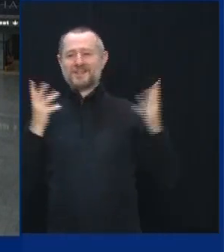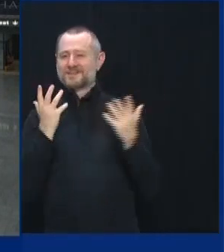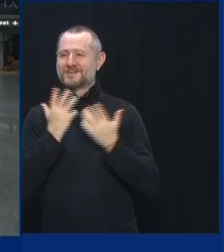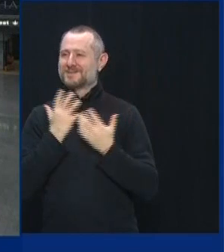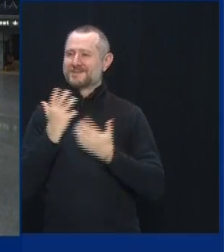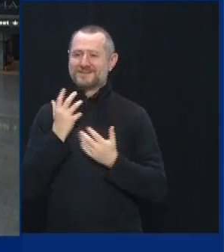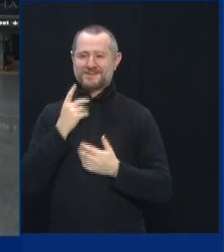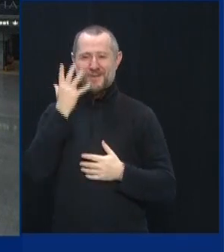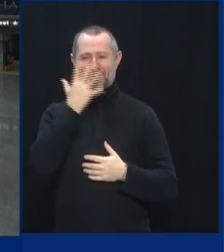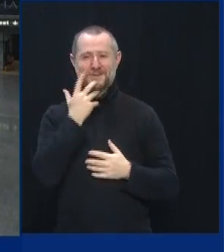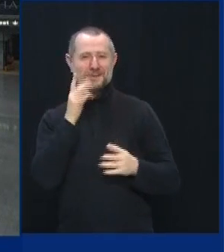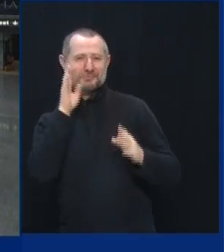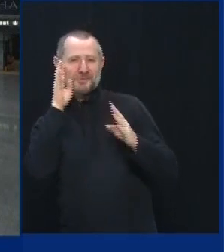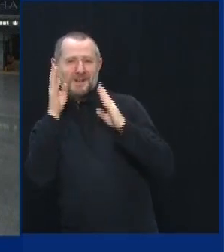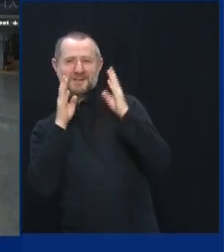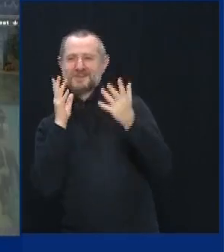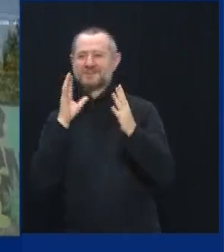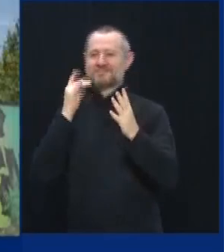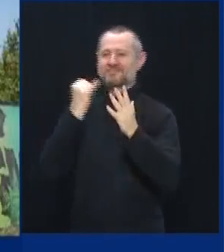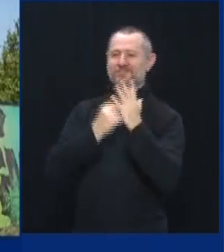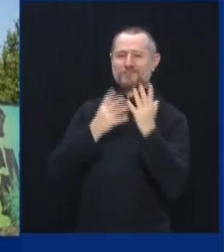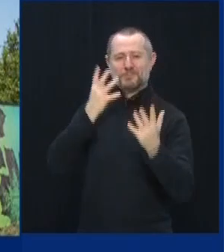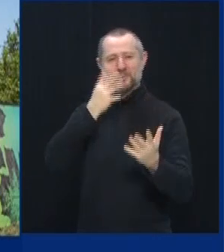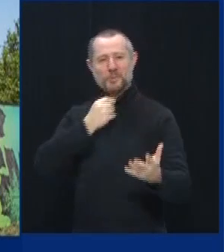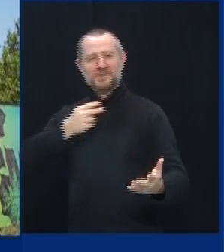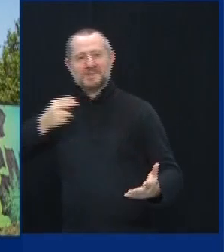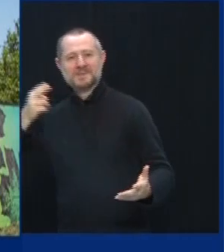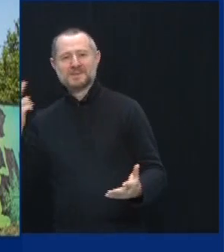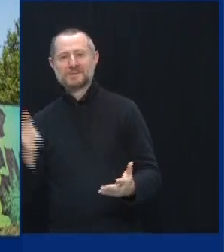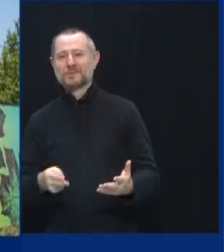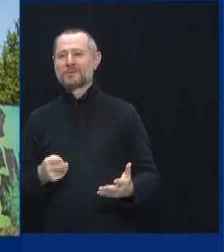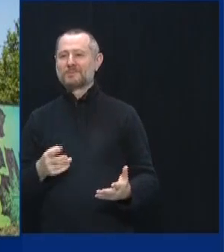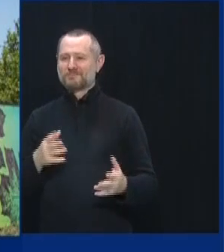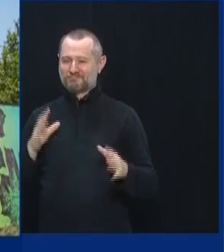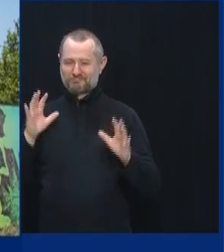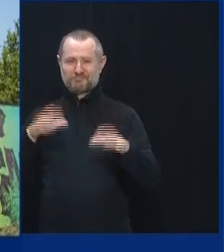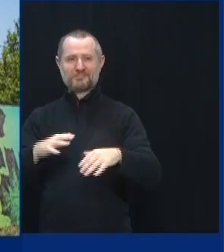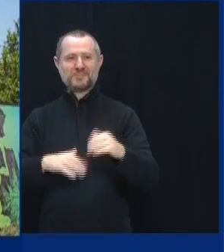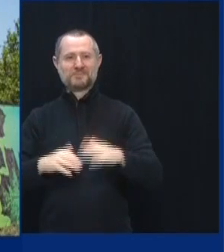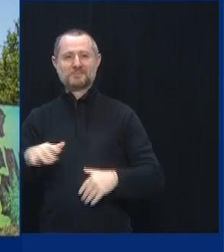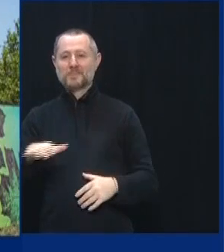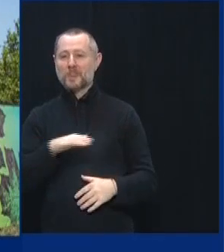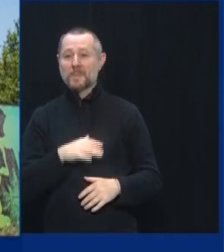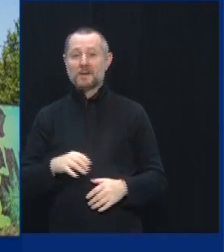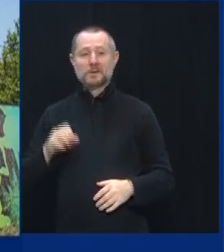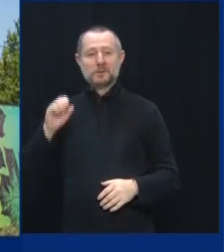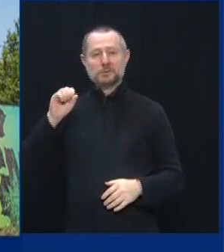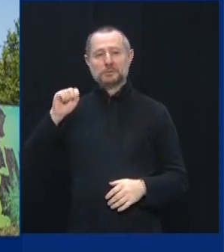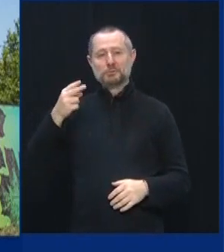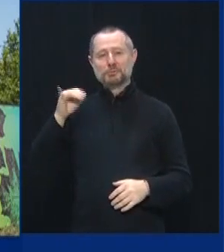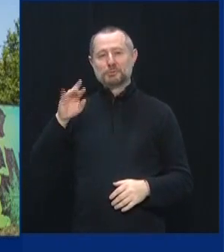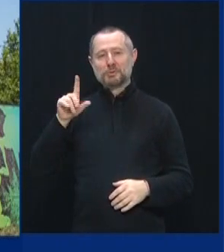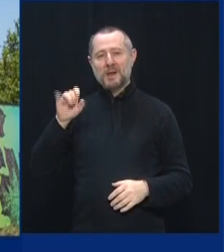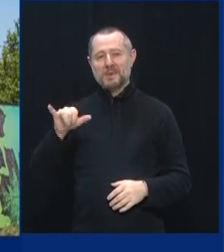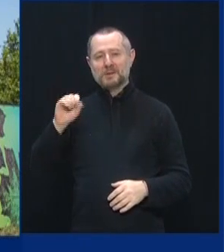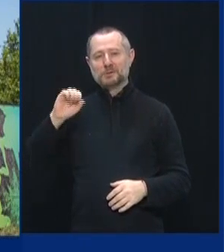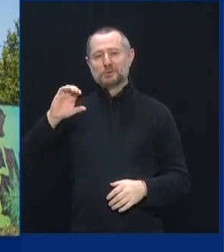GO TO THE MOYNIHAN TRAIN HALL TO WALK AROUND AND BE AMOI AZED AT SOMETHING THAT IS CREATIVE AND